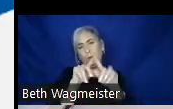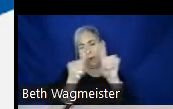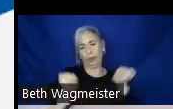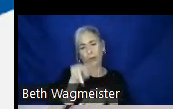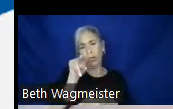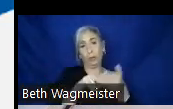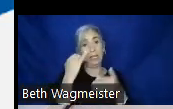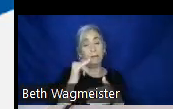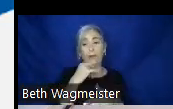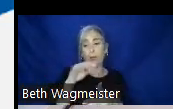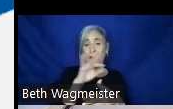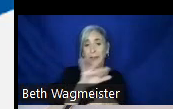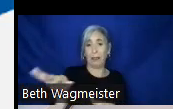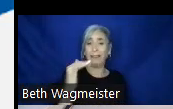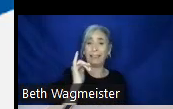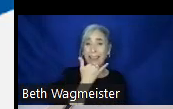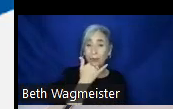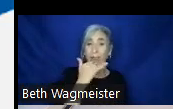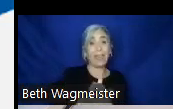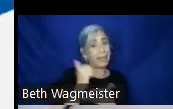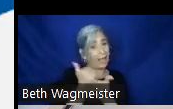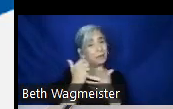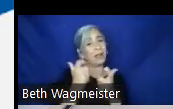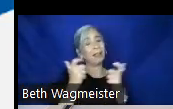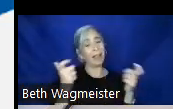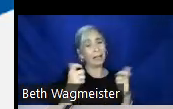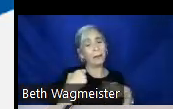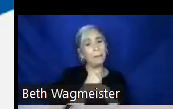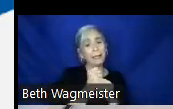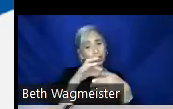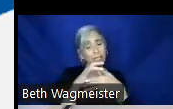doesn't have spelling errors, that is helpful. It will make your content more accessible.